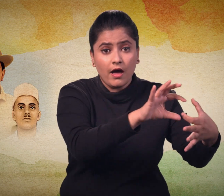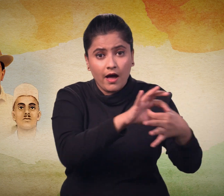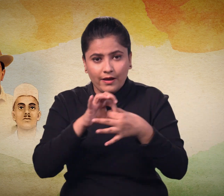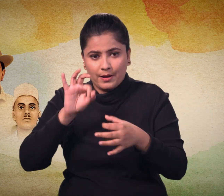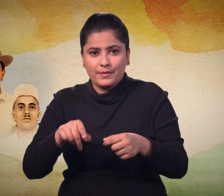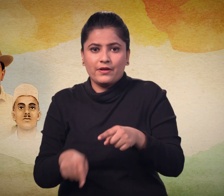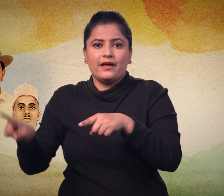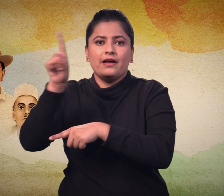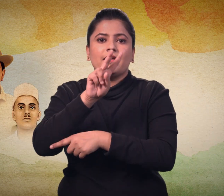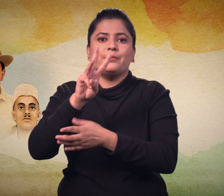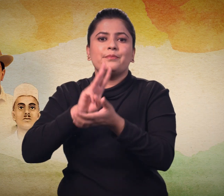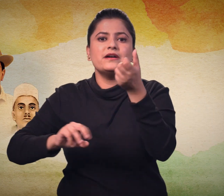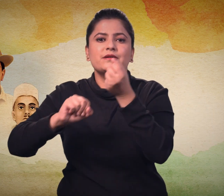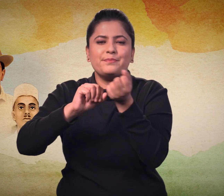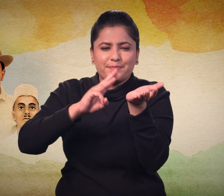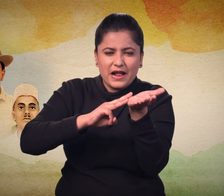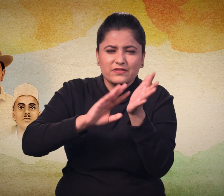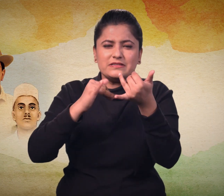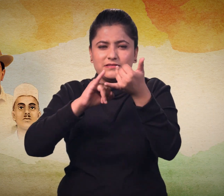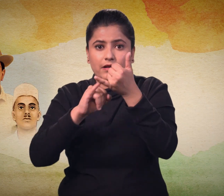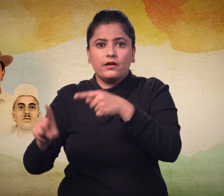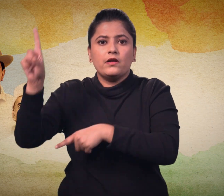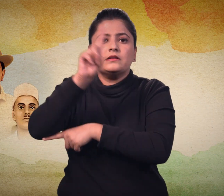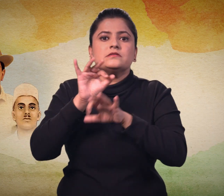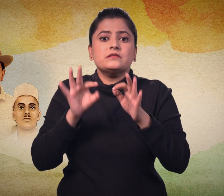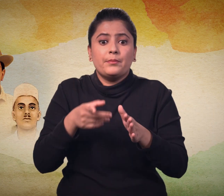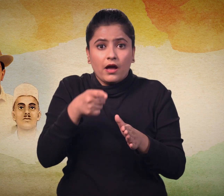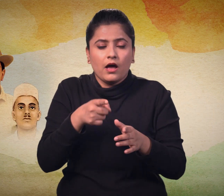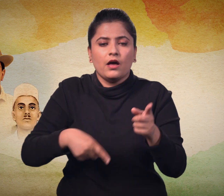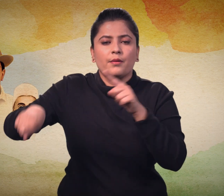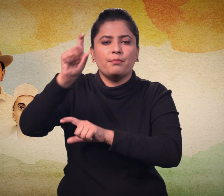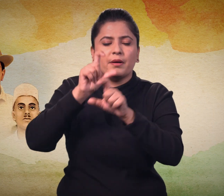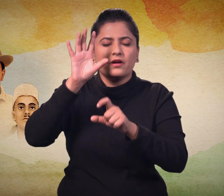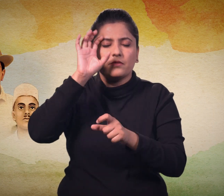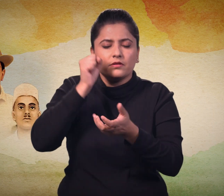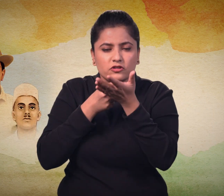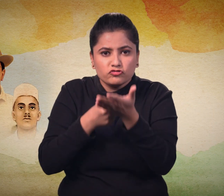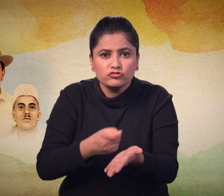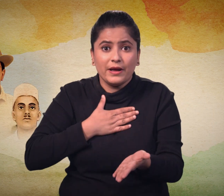This is why we celebrate Martyr's day to remember these freedom fighters.